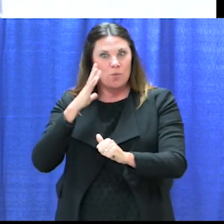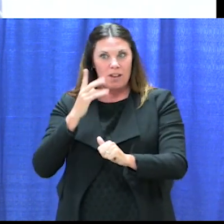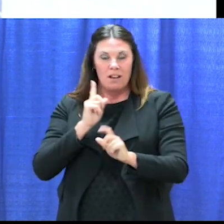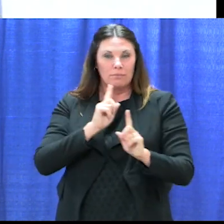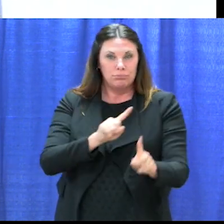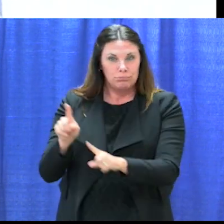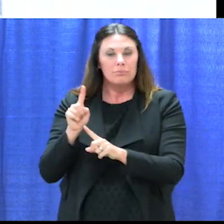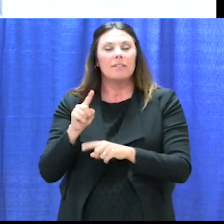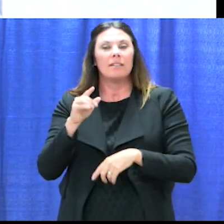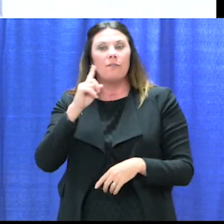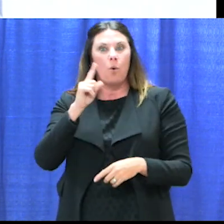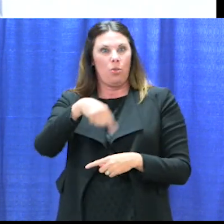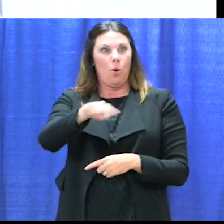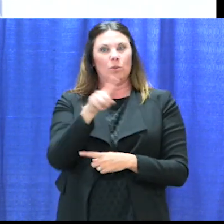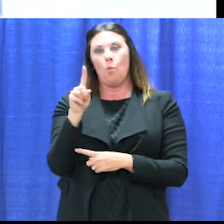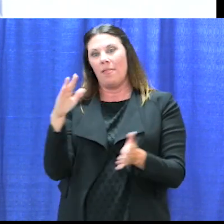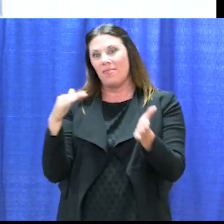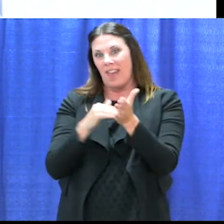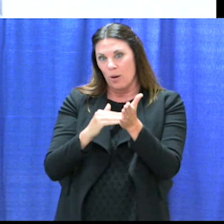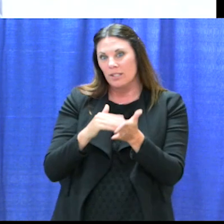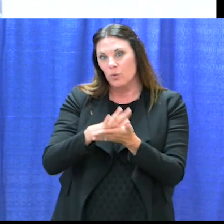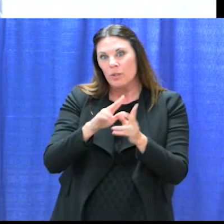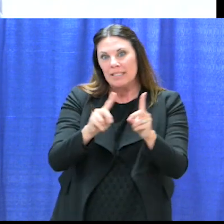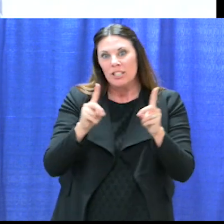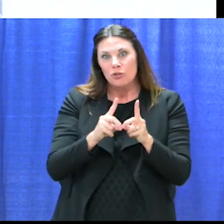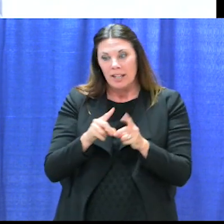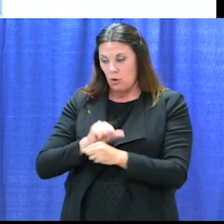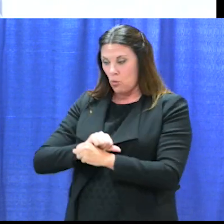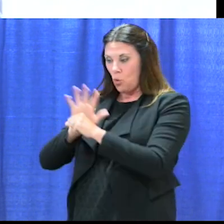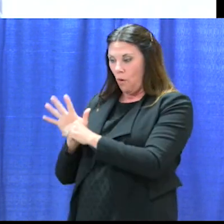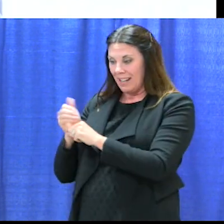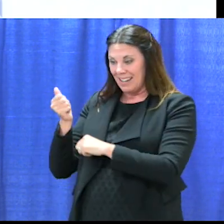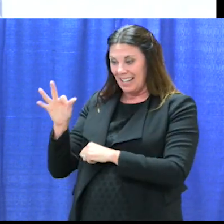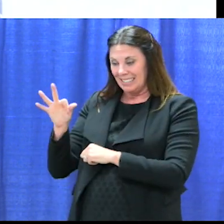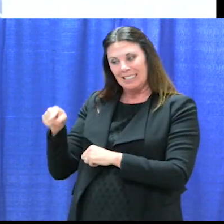program precedes Covid 19 at the no cost 3-year on-site professional development for elementary